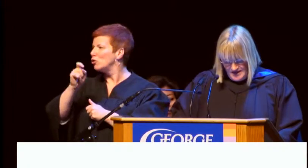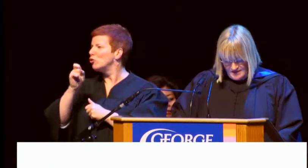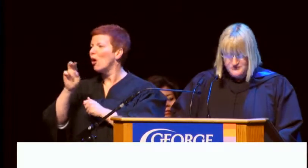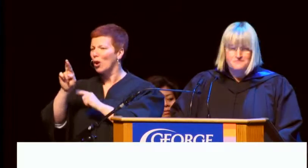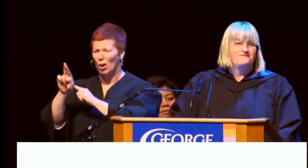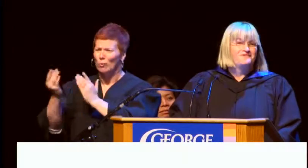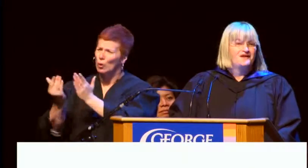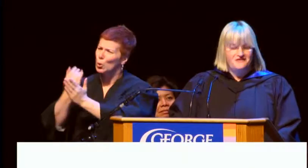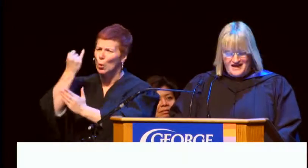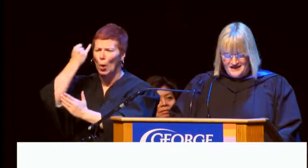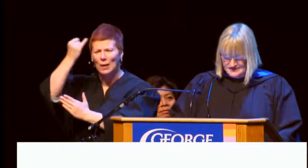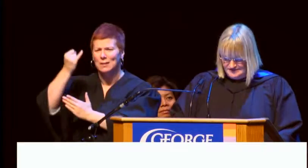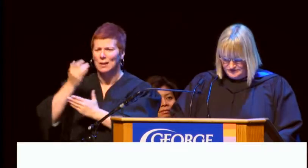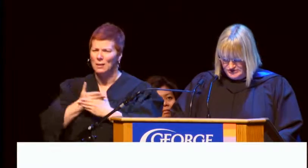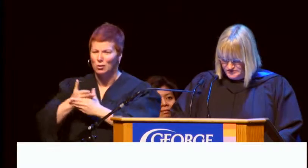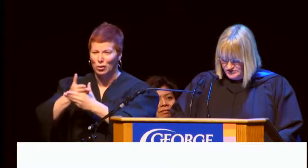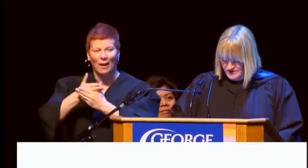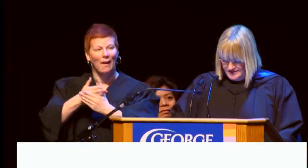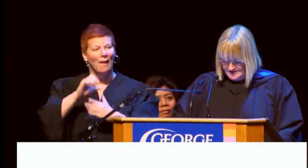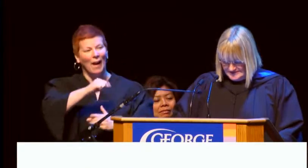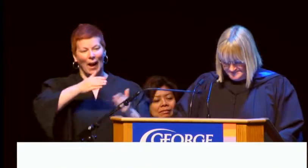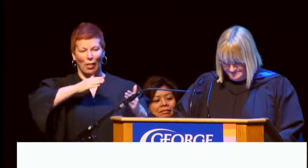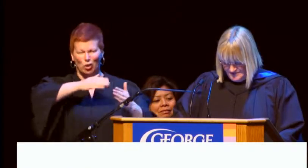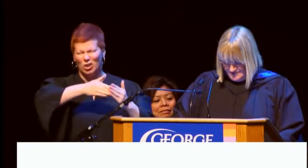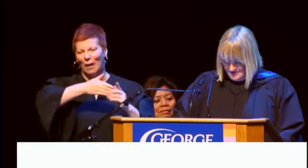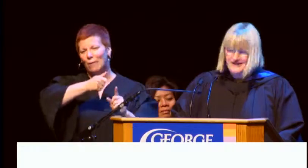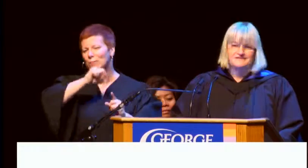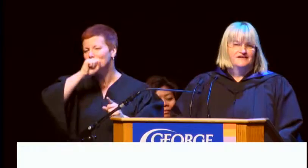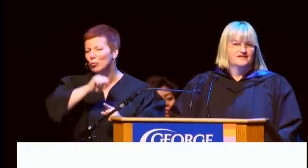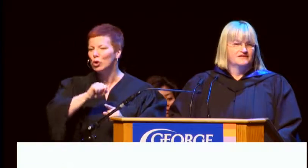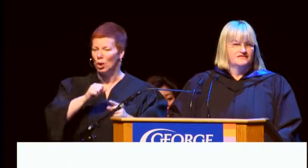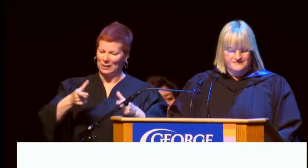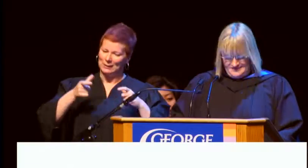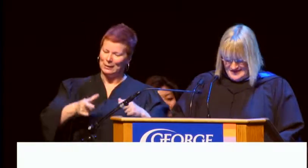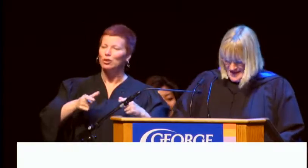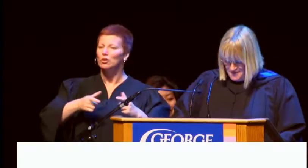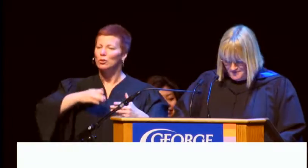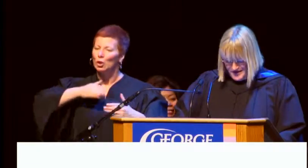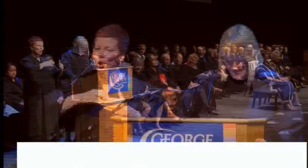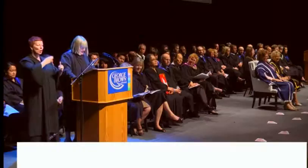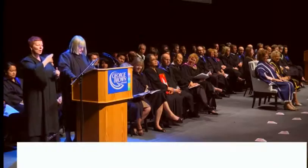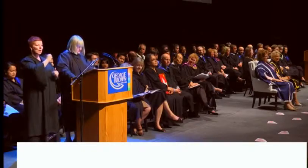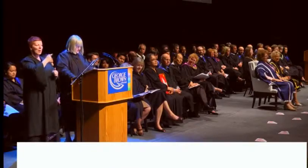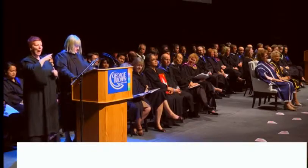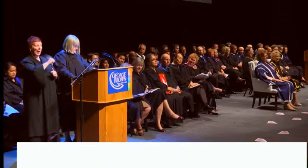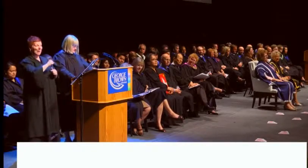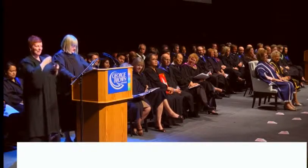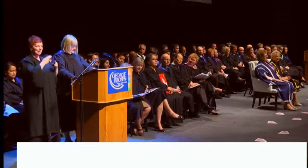AND TO MY FELLOW HAGGIS CHEF JOHN HIGGINS - A BIG THANK YOU FOR THIS HONOUR TODAY.